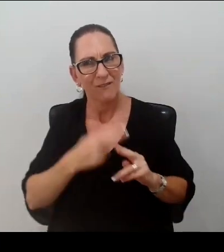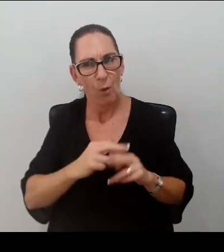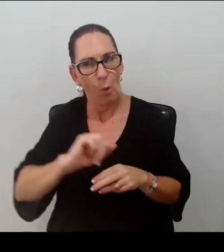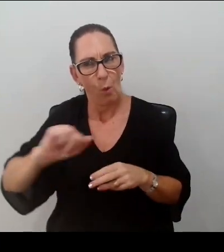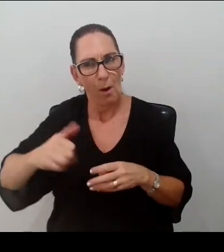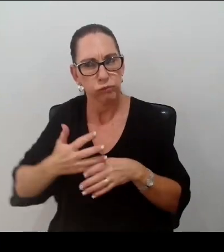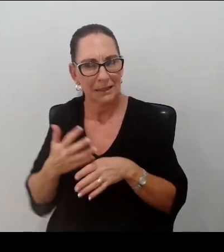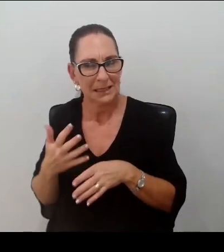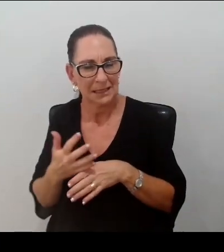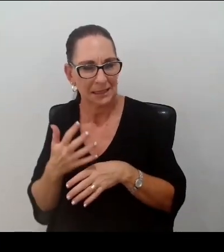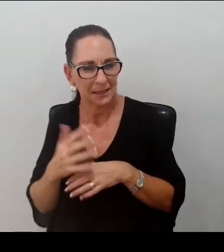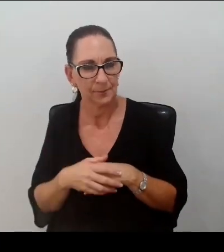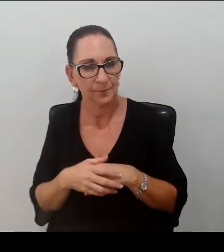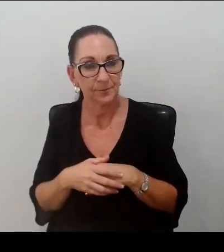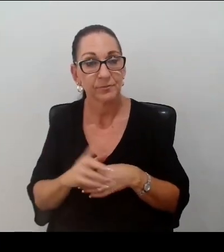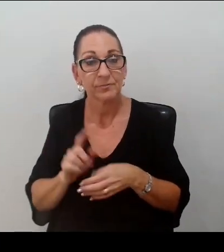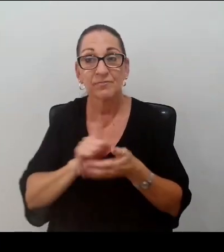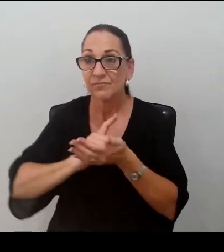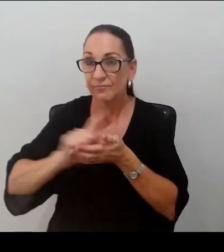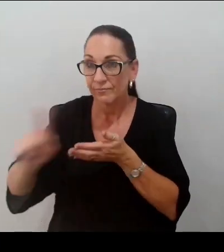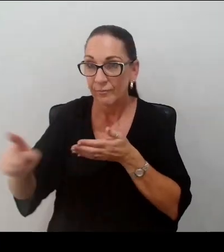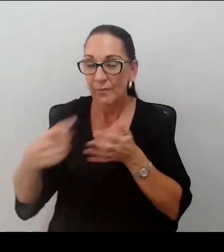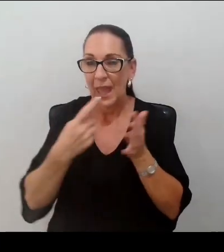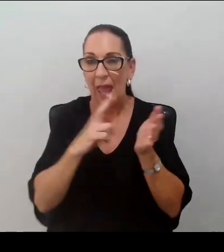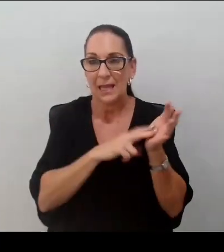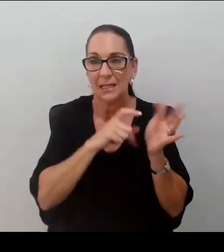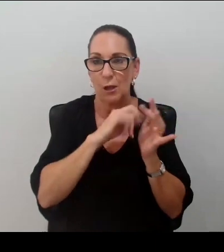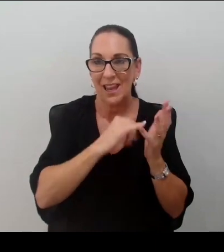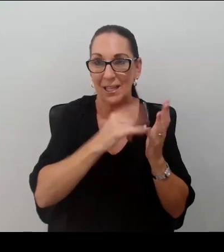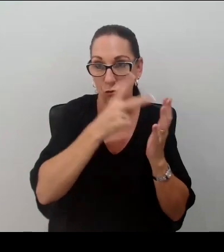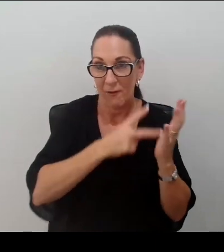Following the NDIS Review, the Australian Government has committed to working with